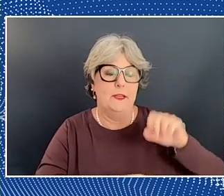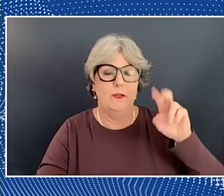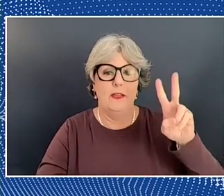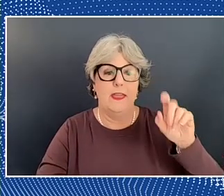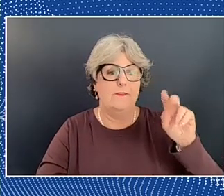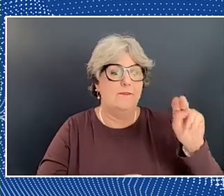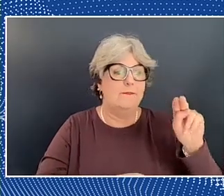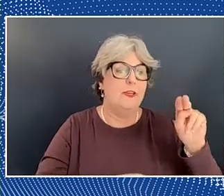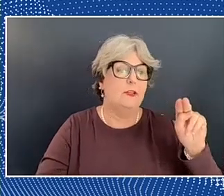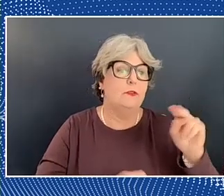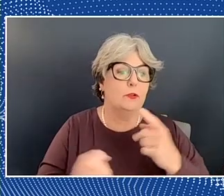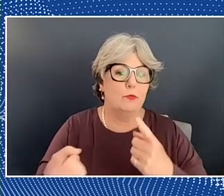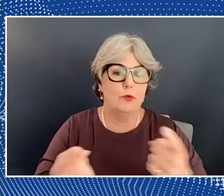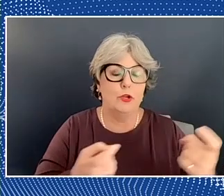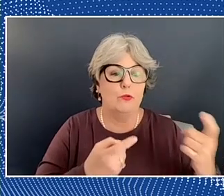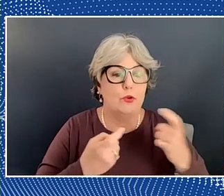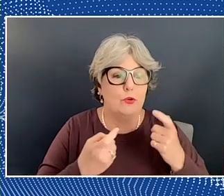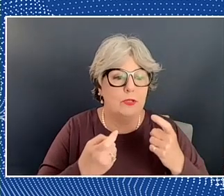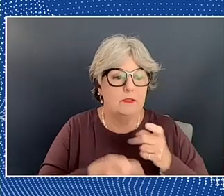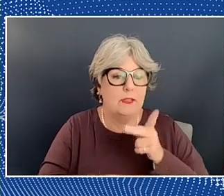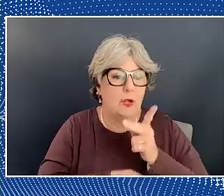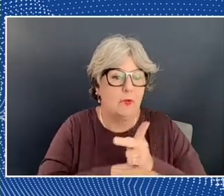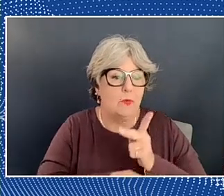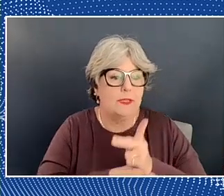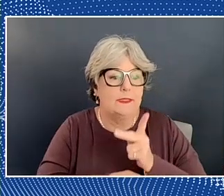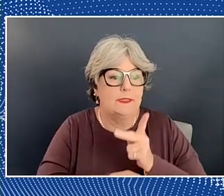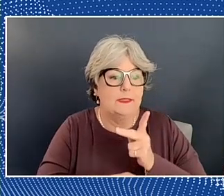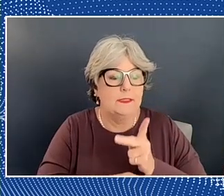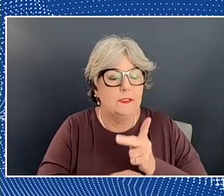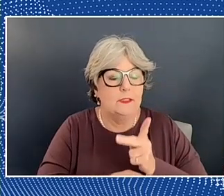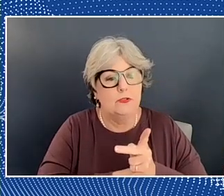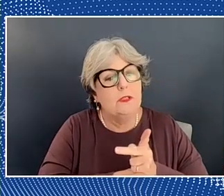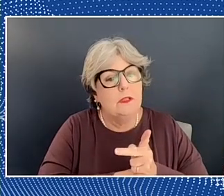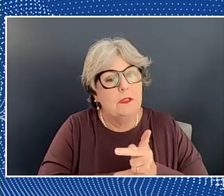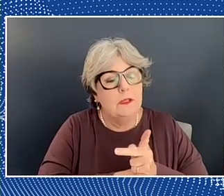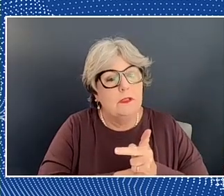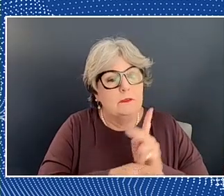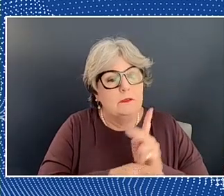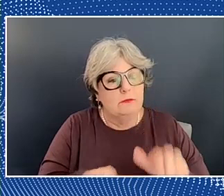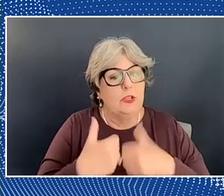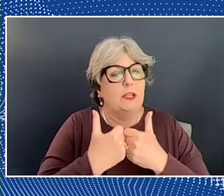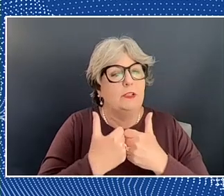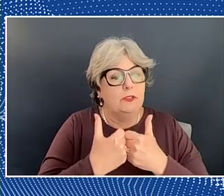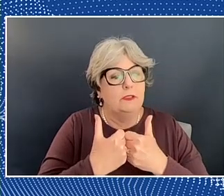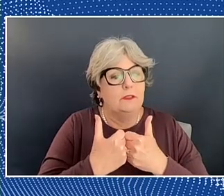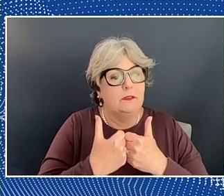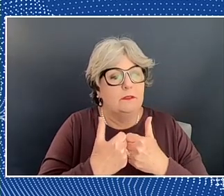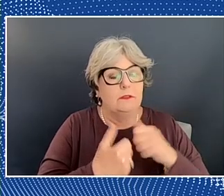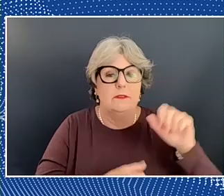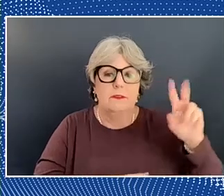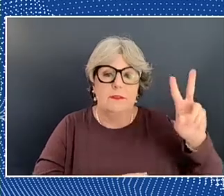recruiting crisis and retention crisis. And, you know, these veterans and these military personnel- these potential